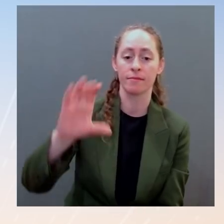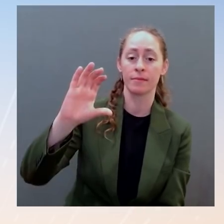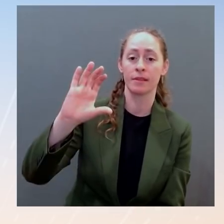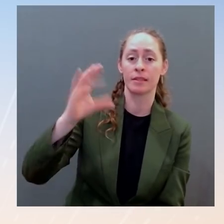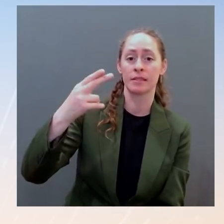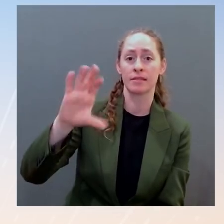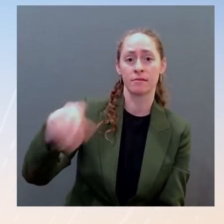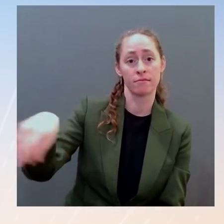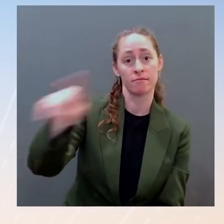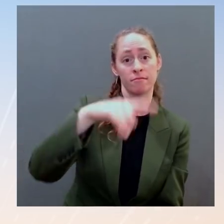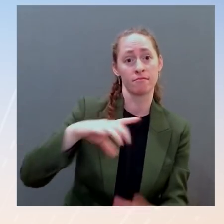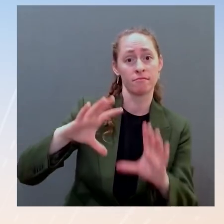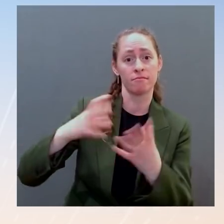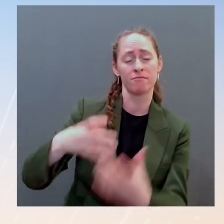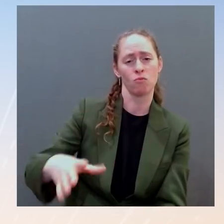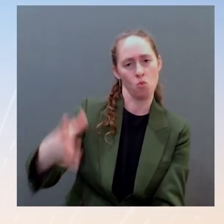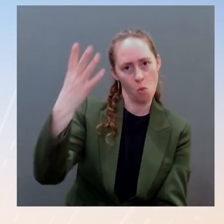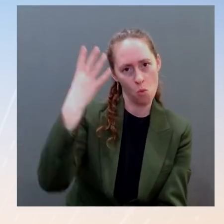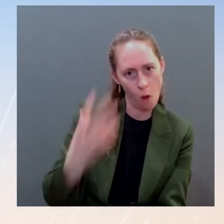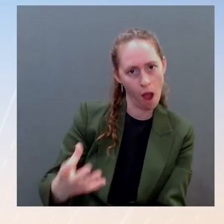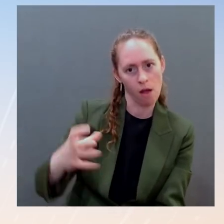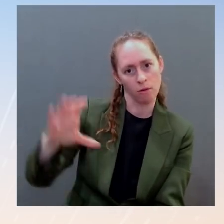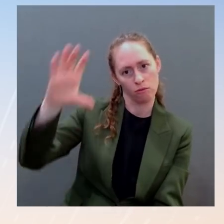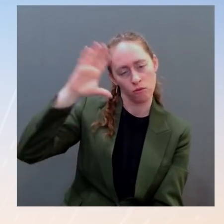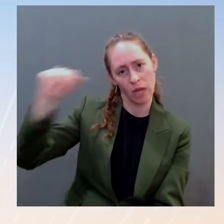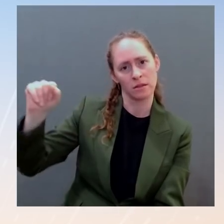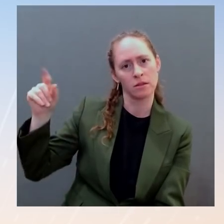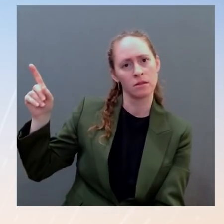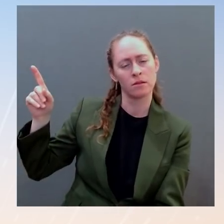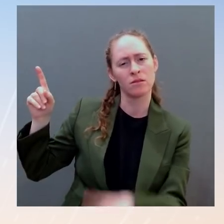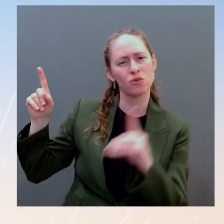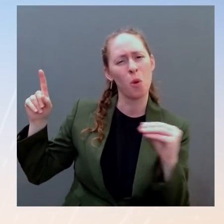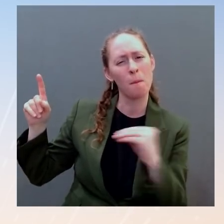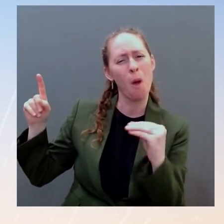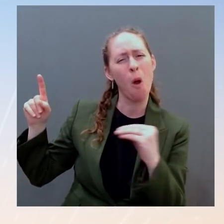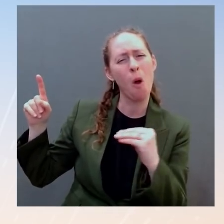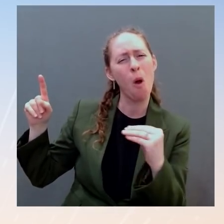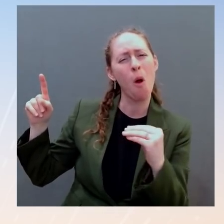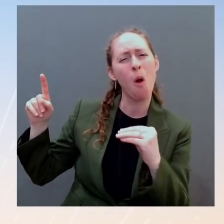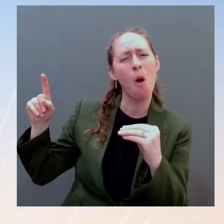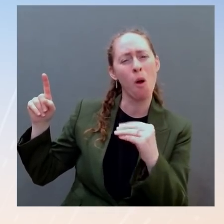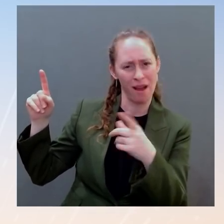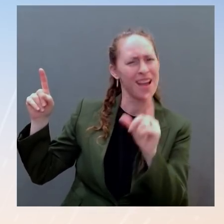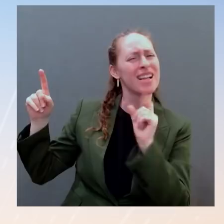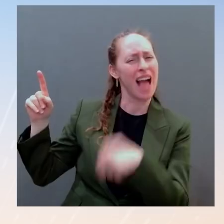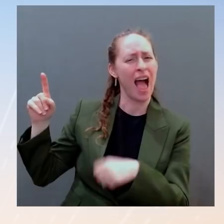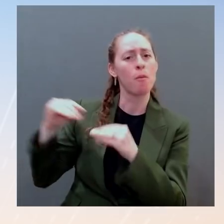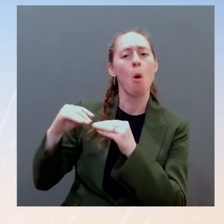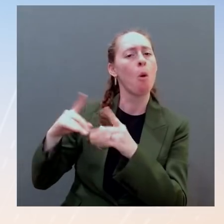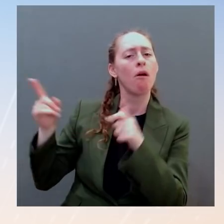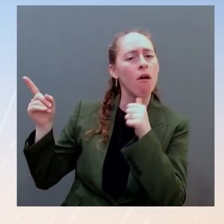does the President believe that he's exhausted most of the things that he can do through executive power? You had alluded earlier about the legislative push --